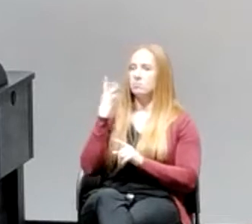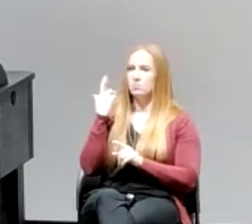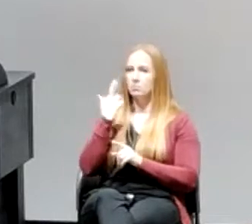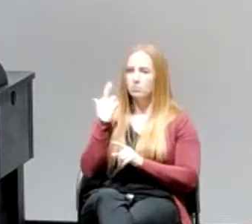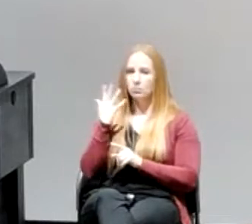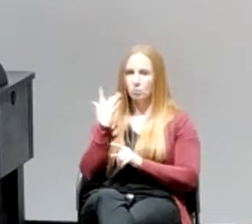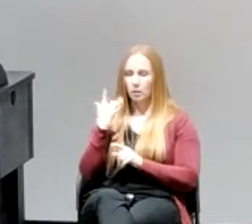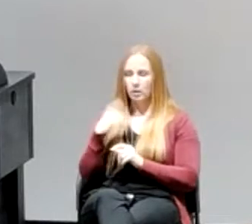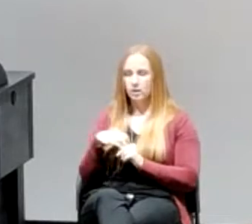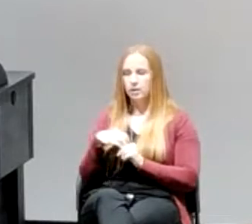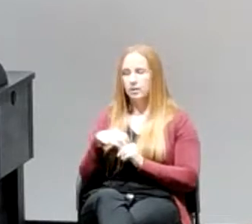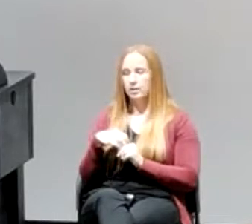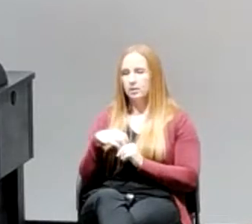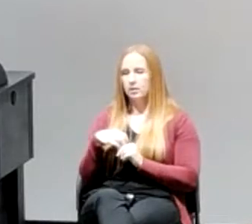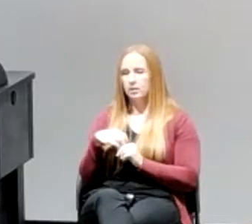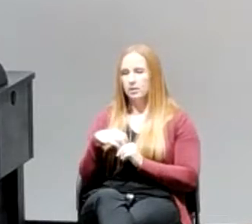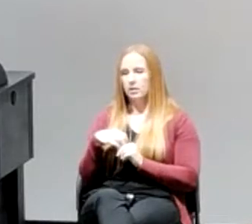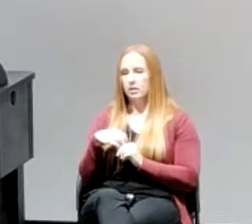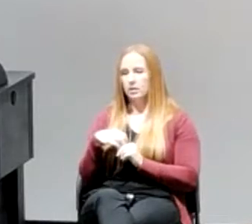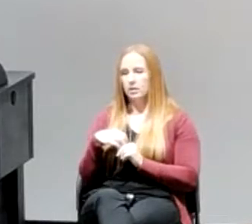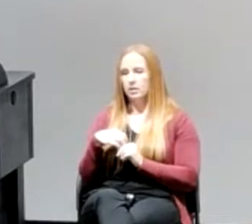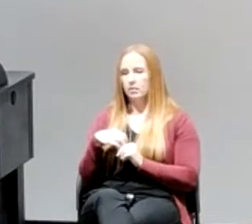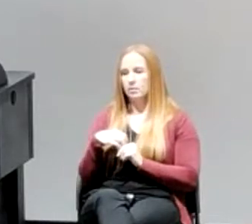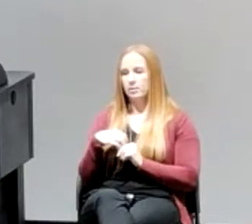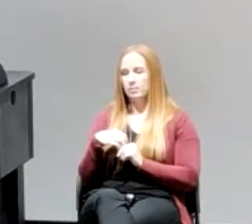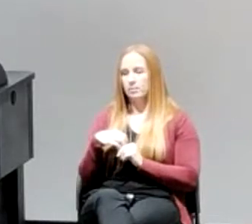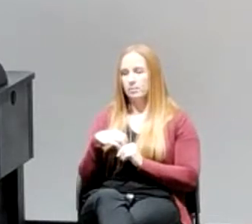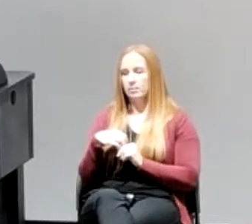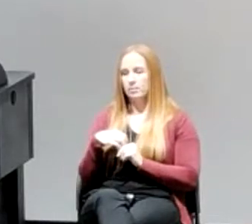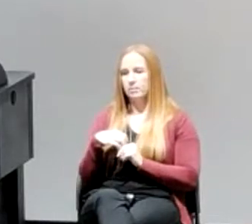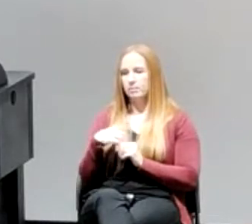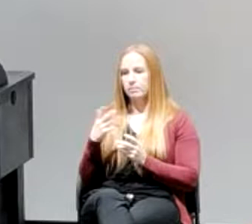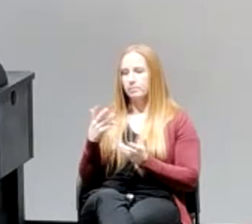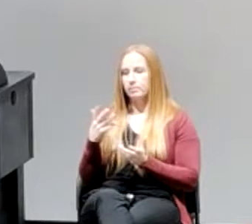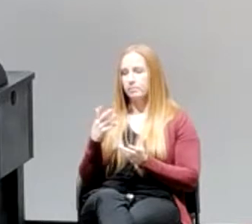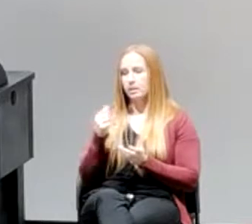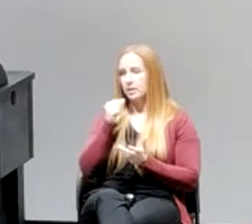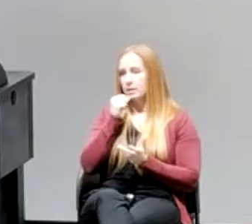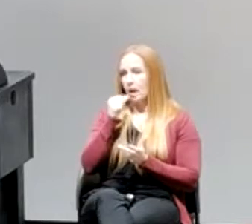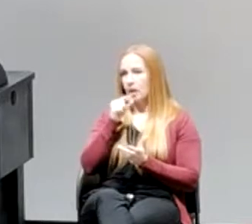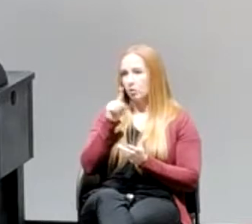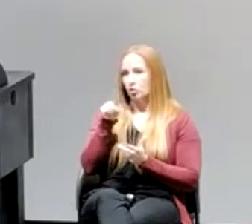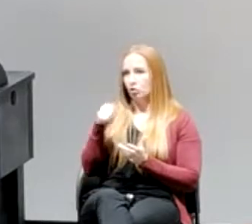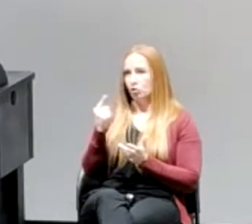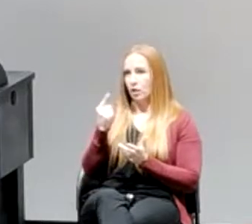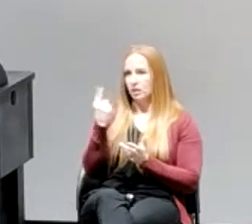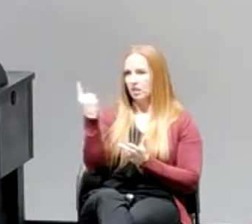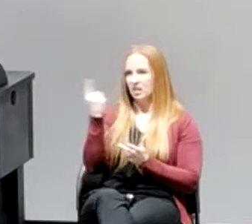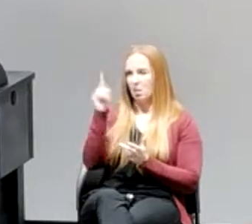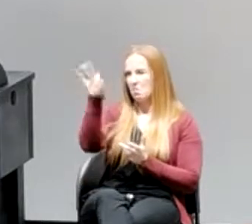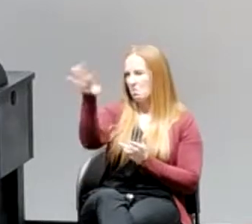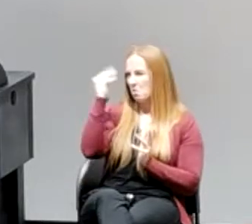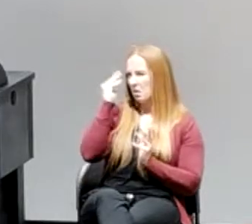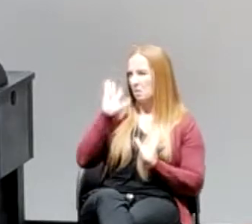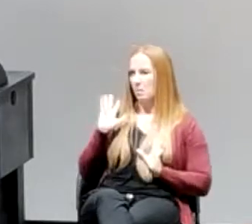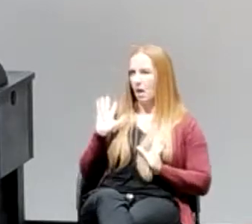That makes sense if technology is doubling in its capability every 15 to 18 months. I offer that